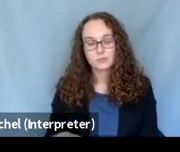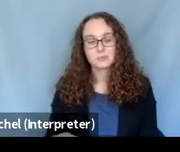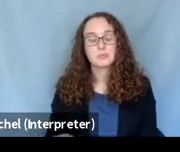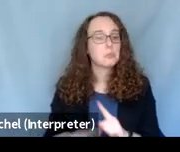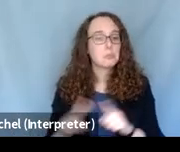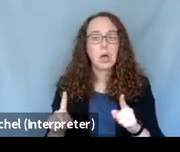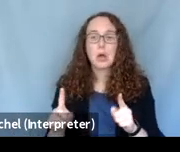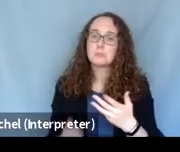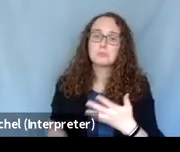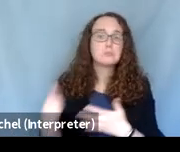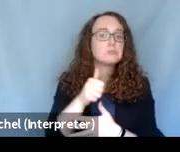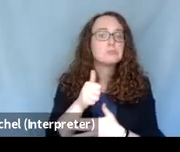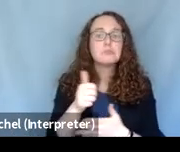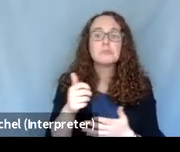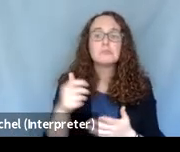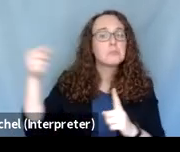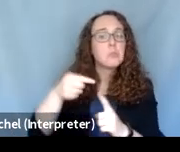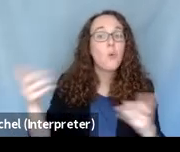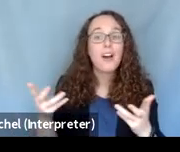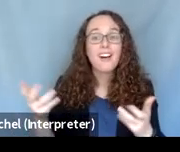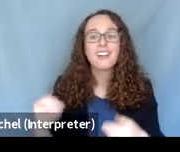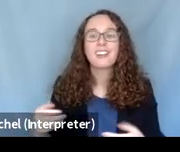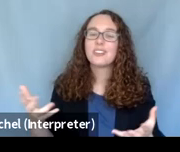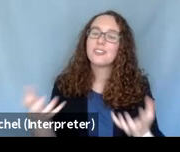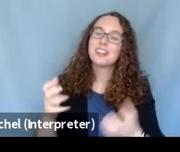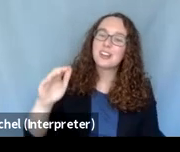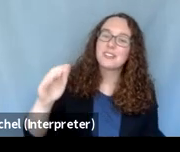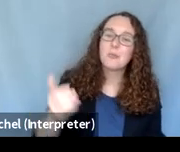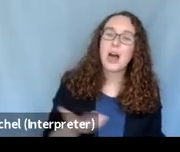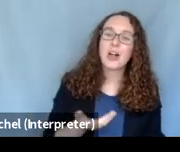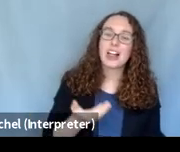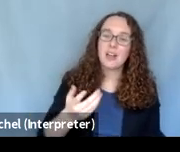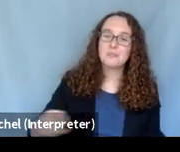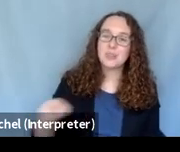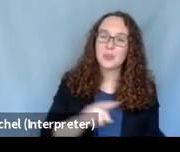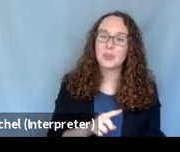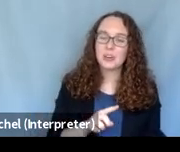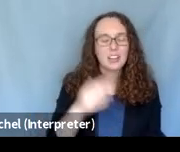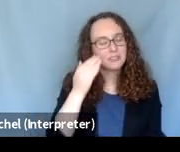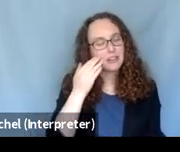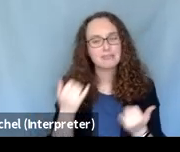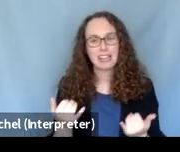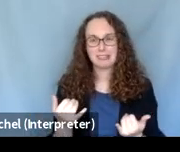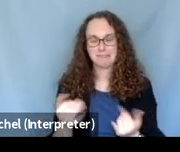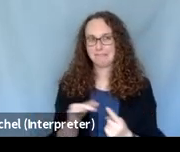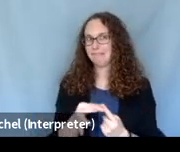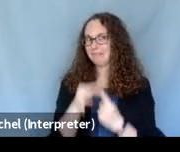to Fresno City College, we know these are very unique times right now. The world has been turned upside down